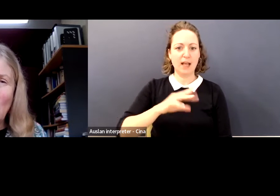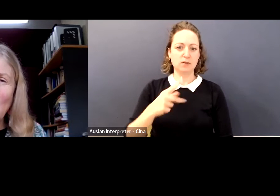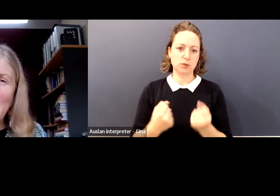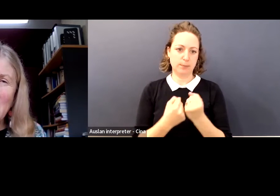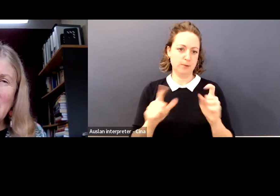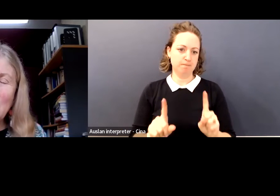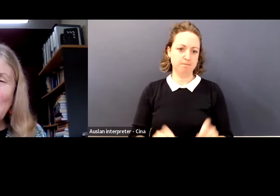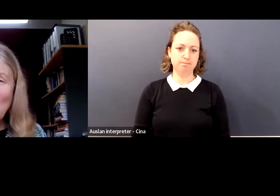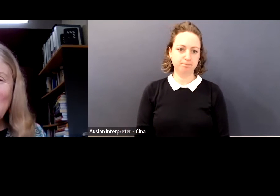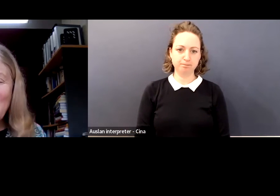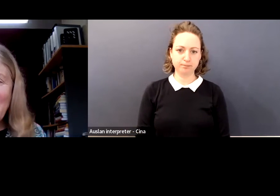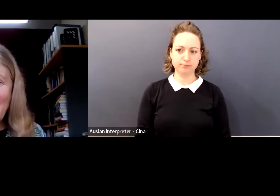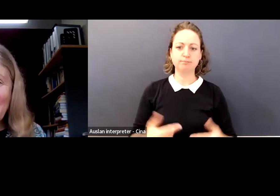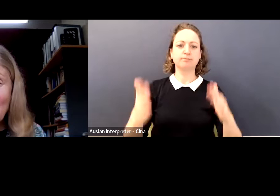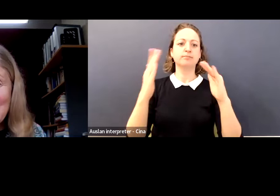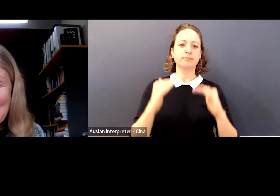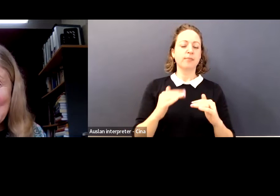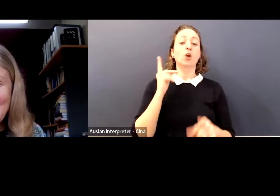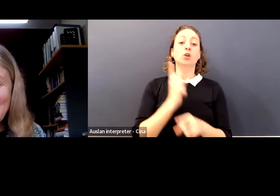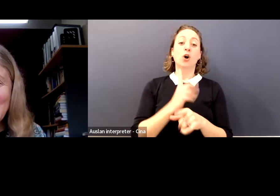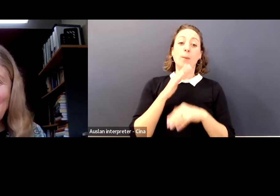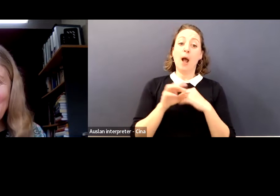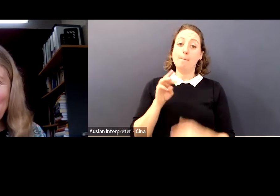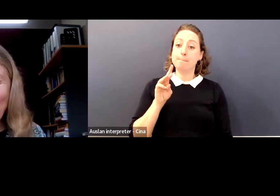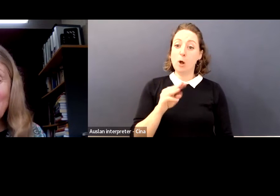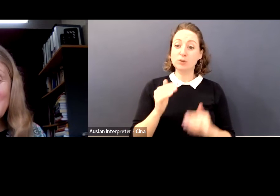So again, when we're talking about a multi-tiered system of support